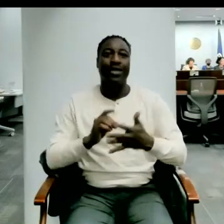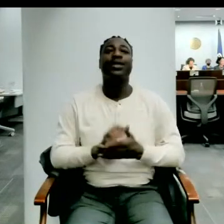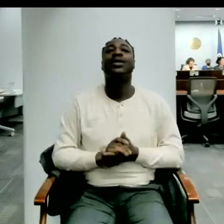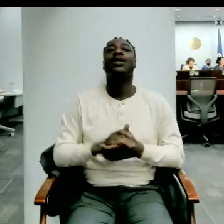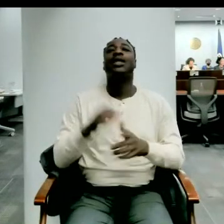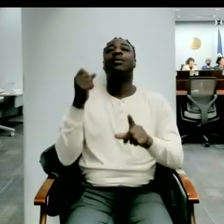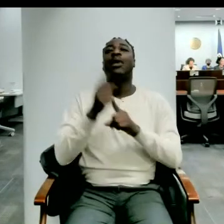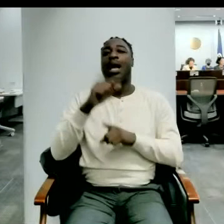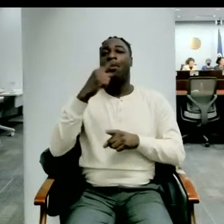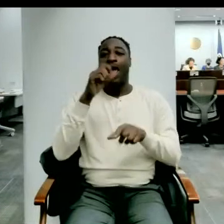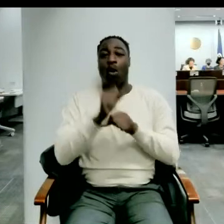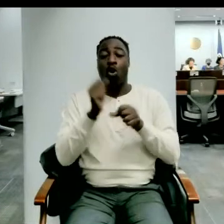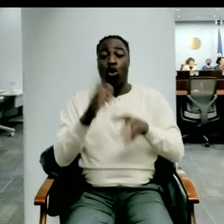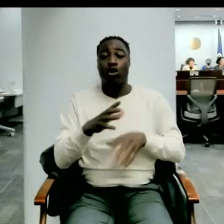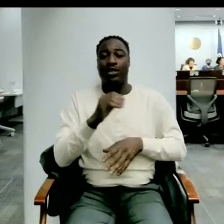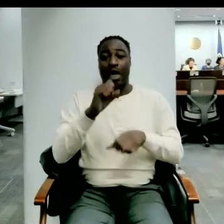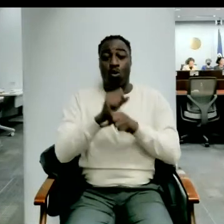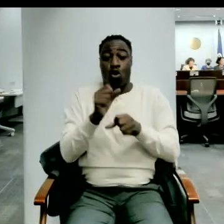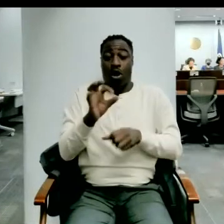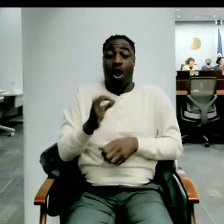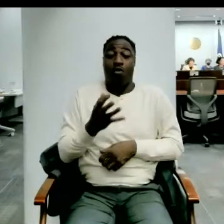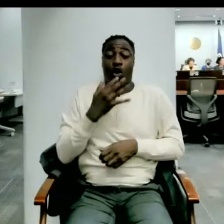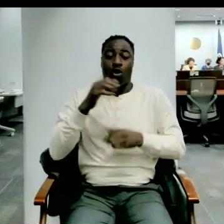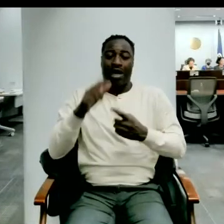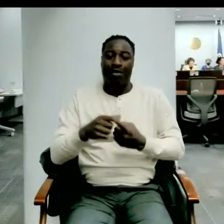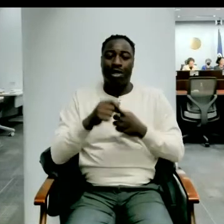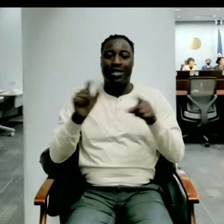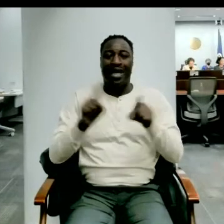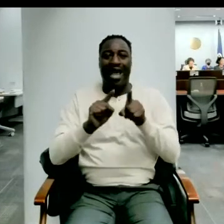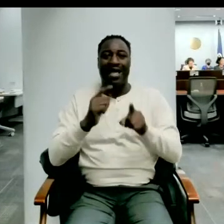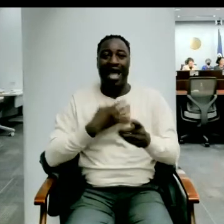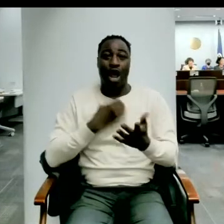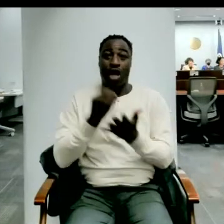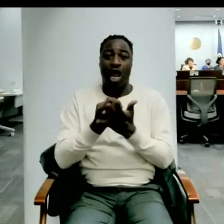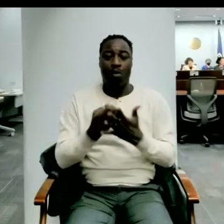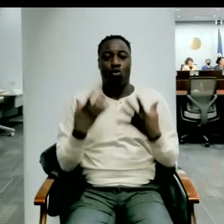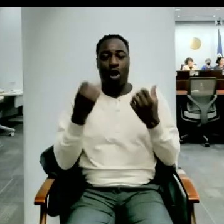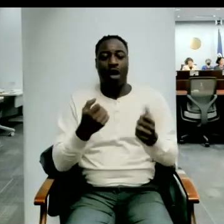Black workers and workers of color, especially as our economy recovers from this pandemic.